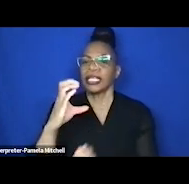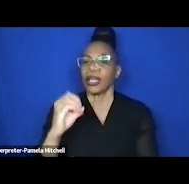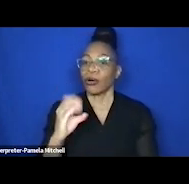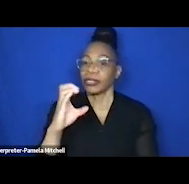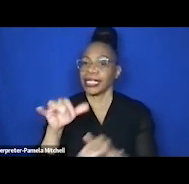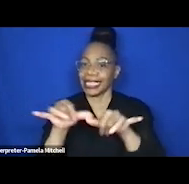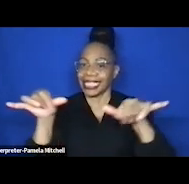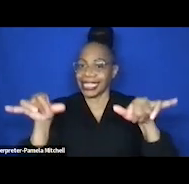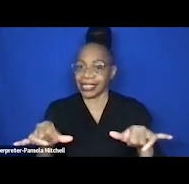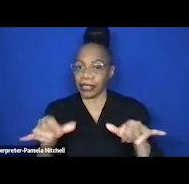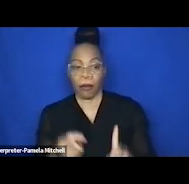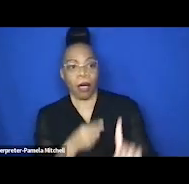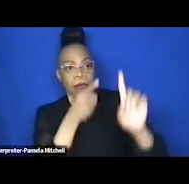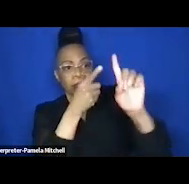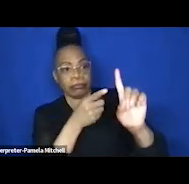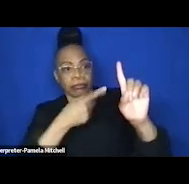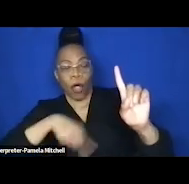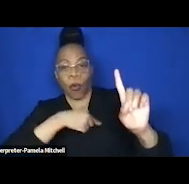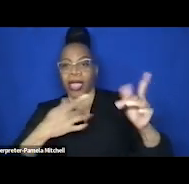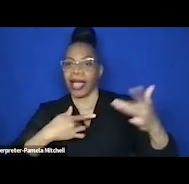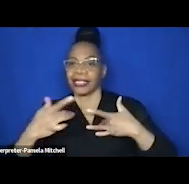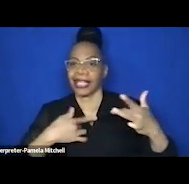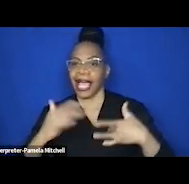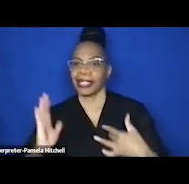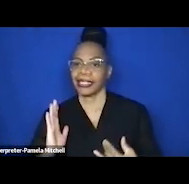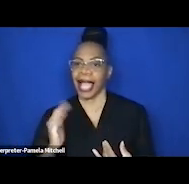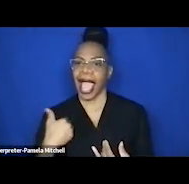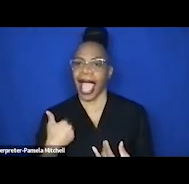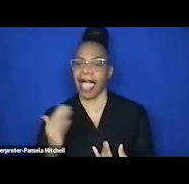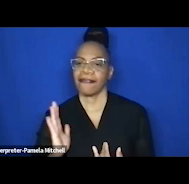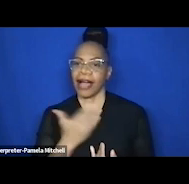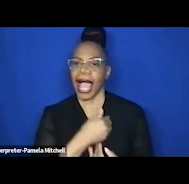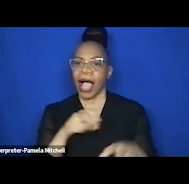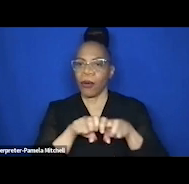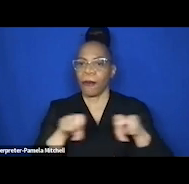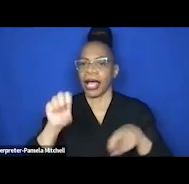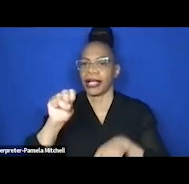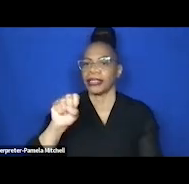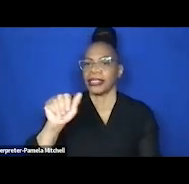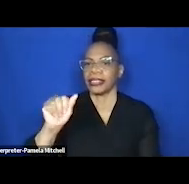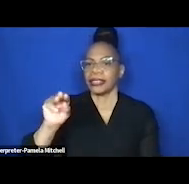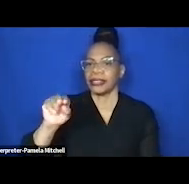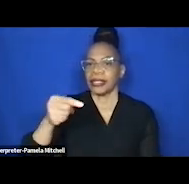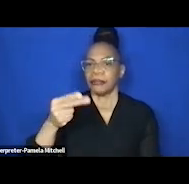we are so thrilled to have on our panel Sametra Polkah-Toe, who's a project associate here at the TA Center,